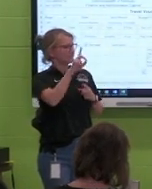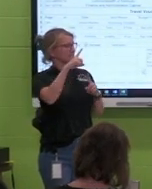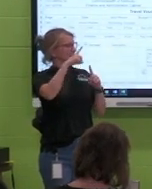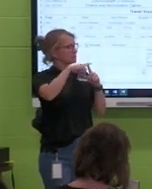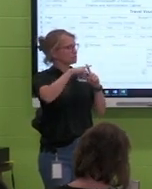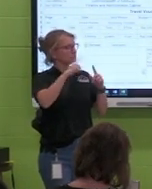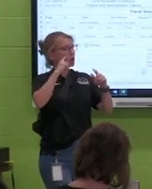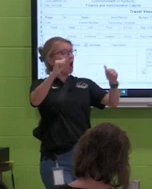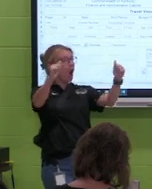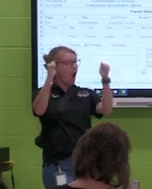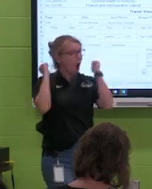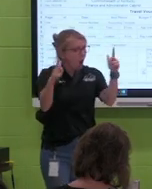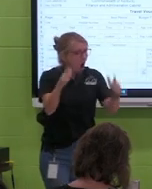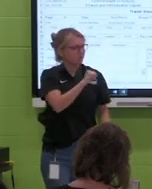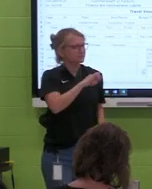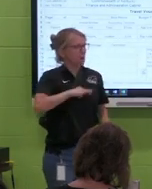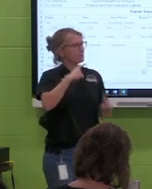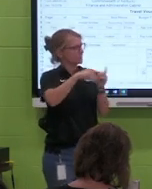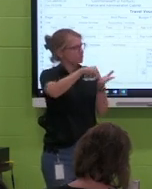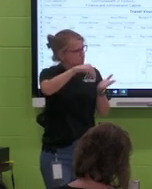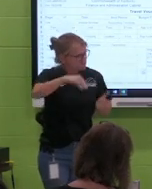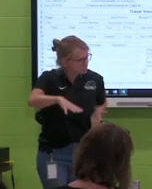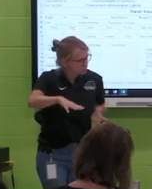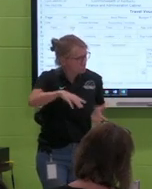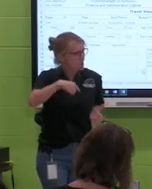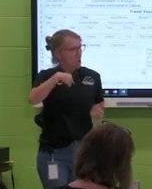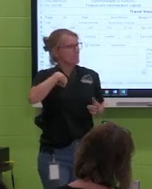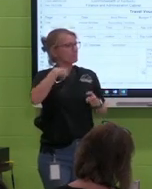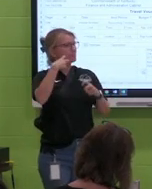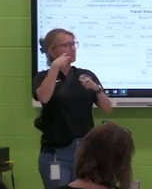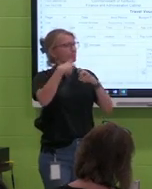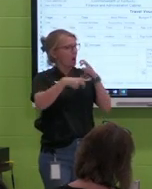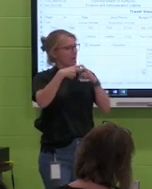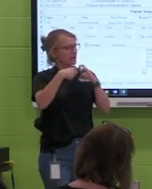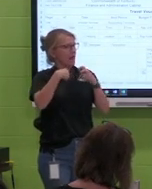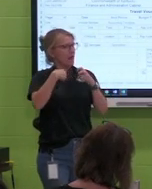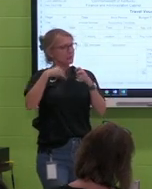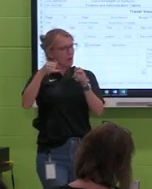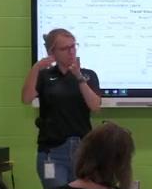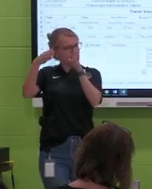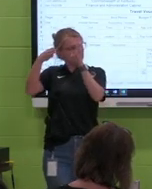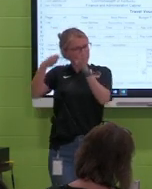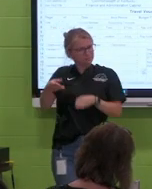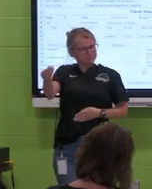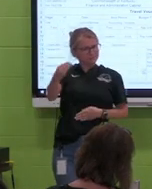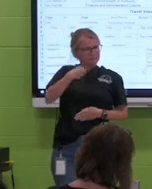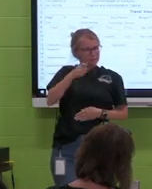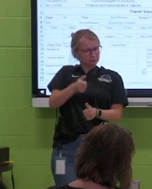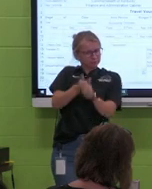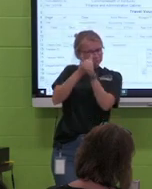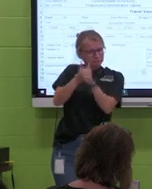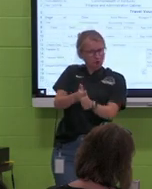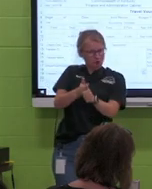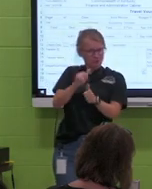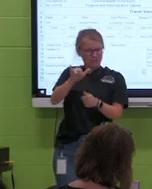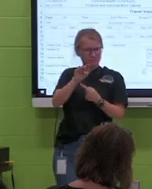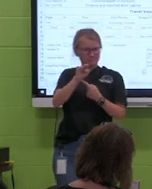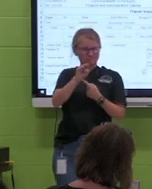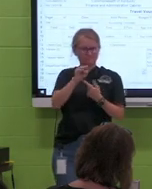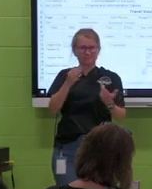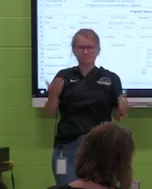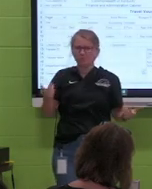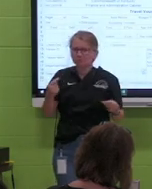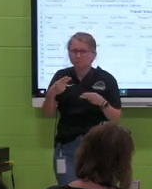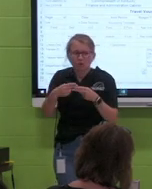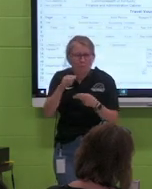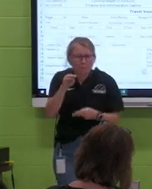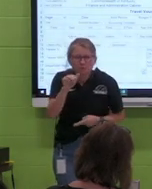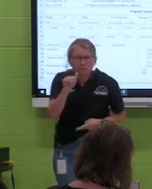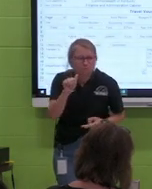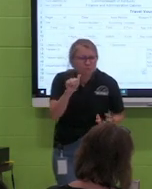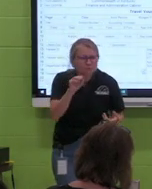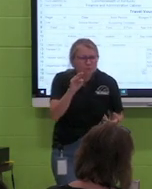things for example if we have students and for example a person gives me what's